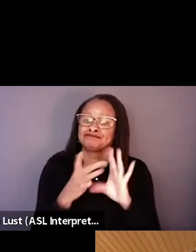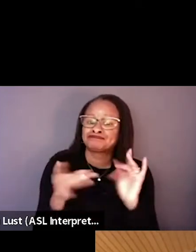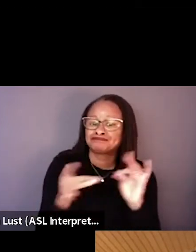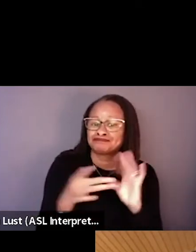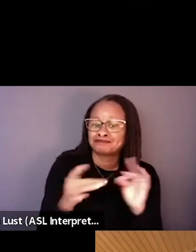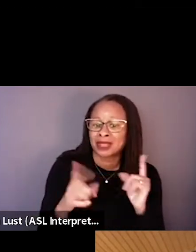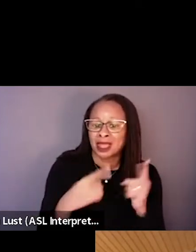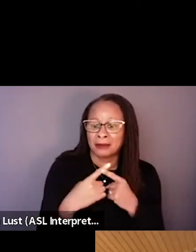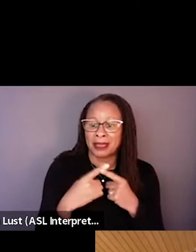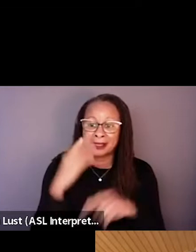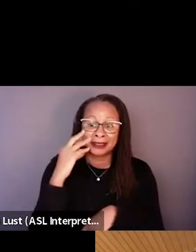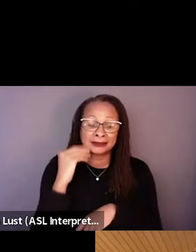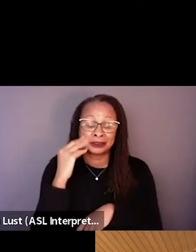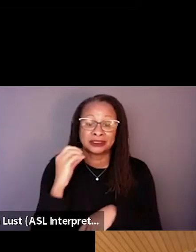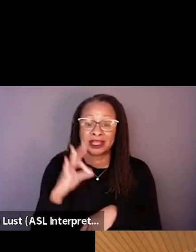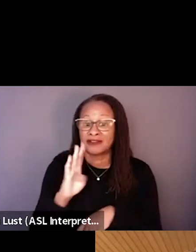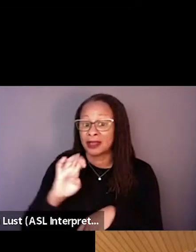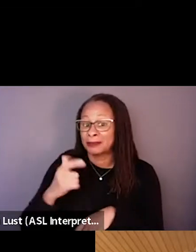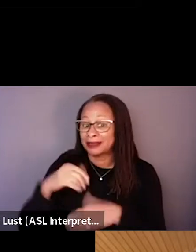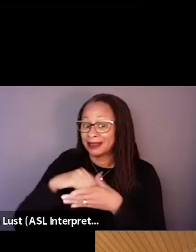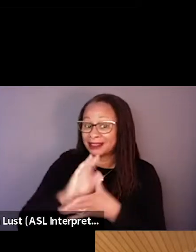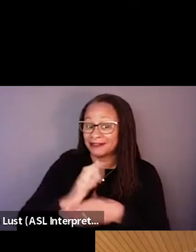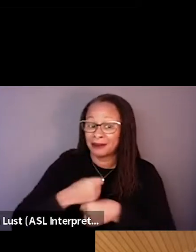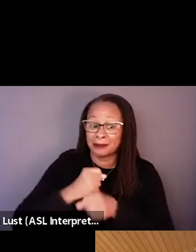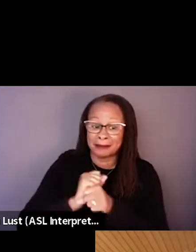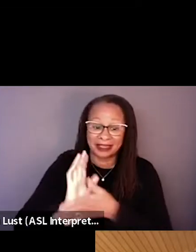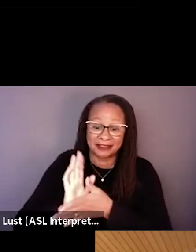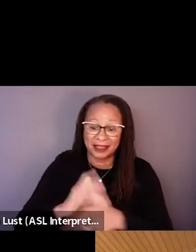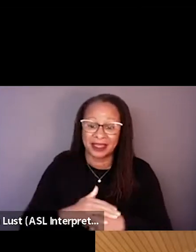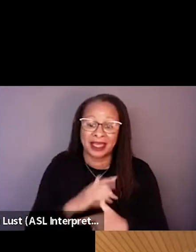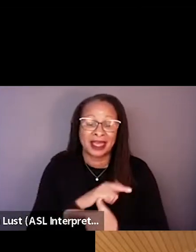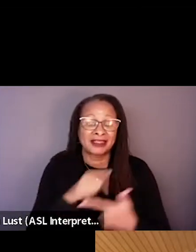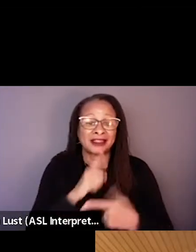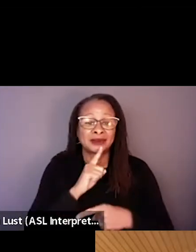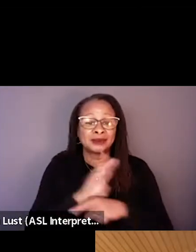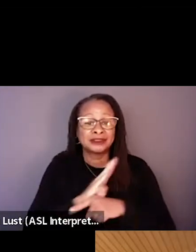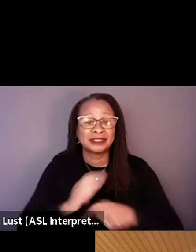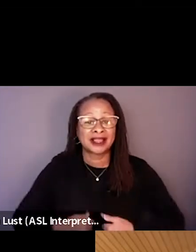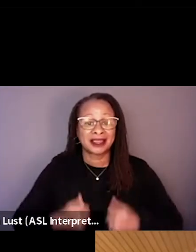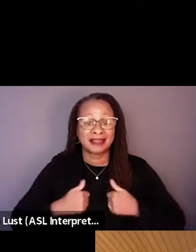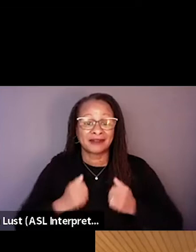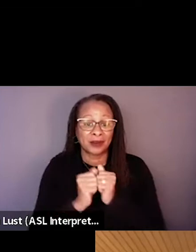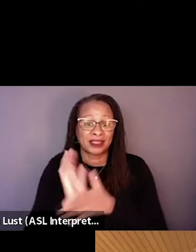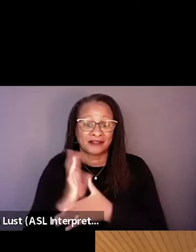experience of being in the film, making the film, and then actually living with the film out in the world.